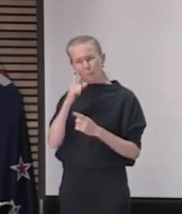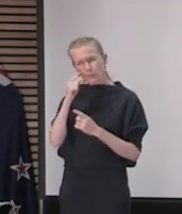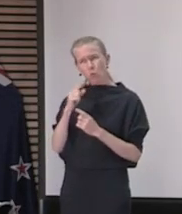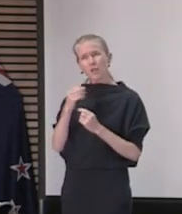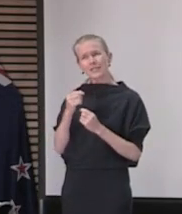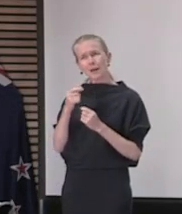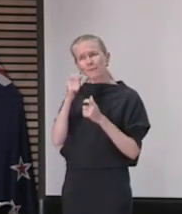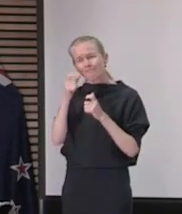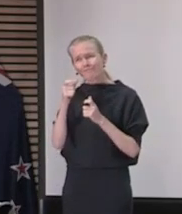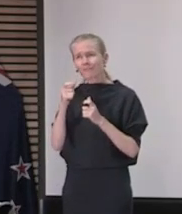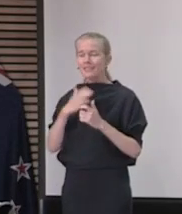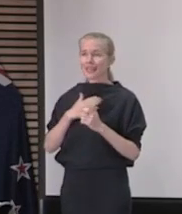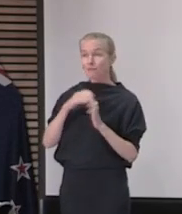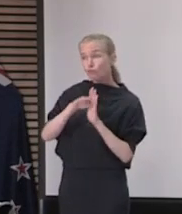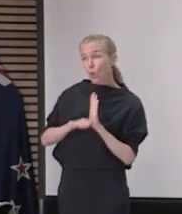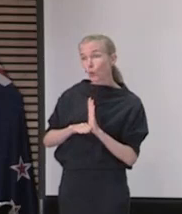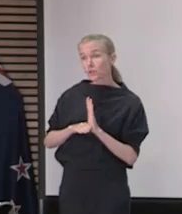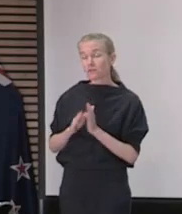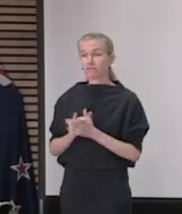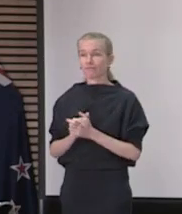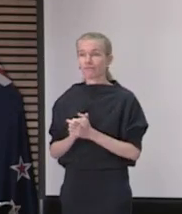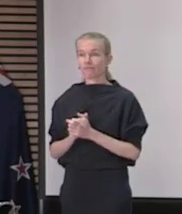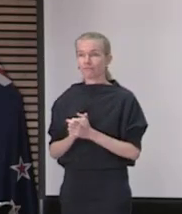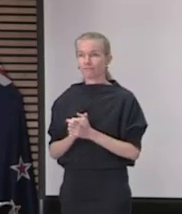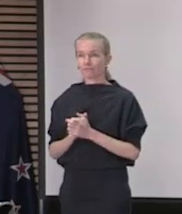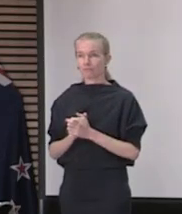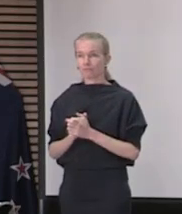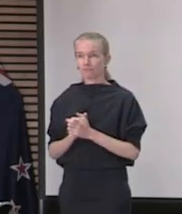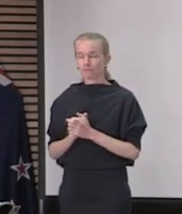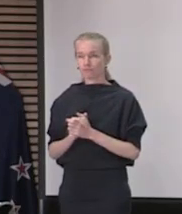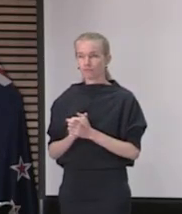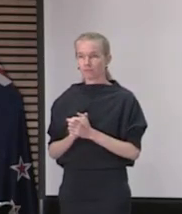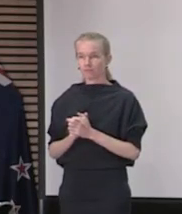to that?One of the reasons and all ofthe assessments that we'vemade about what is essentialand